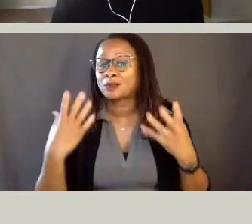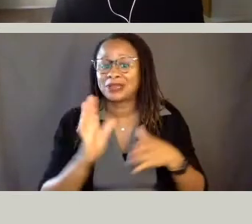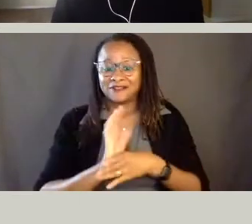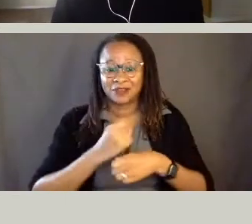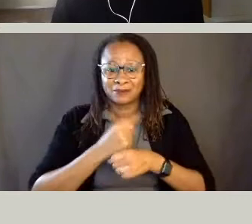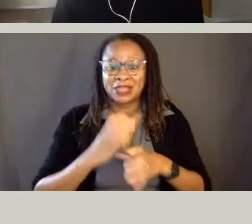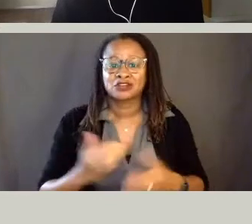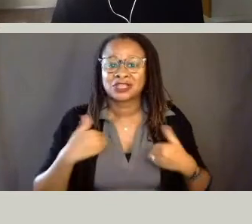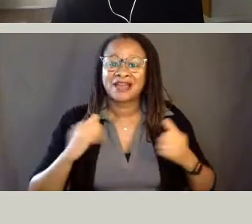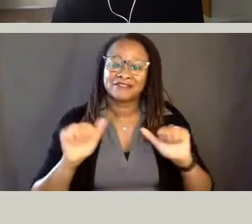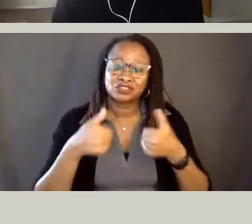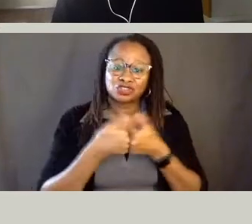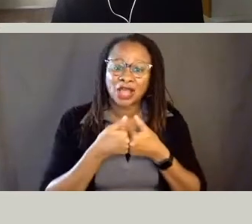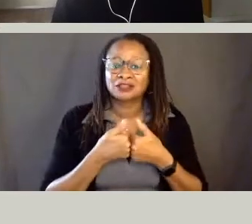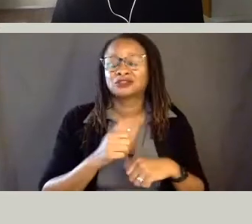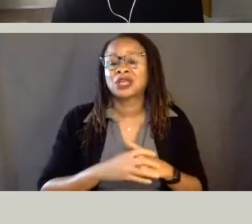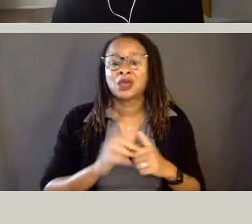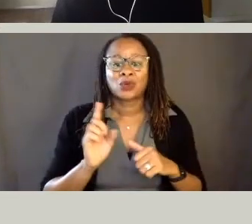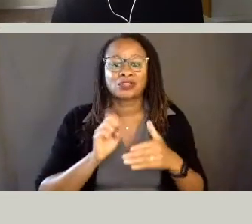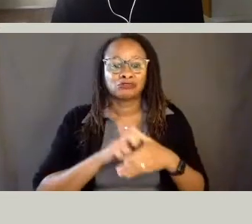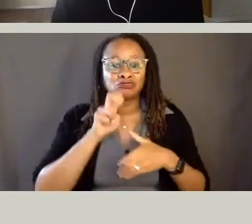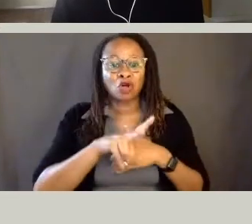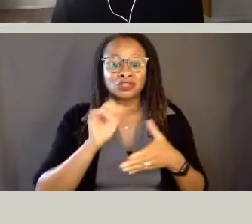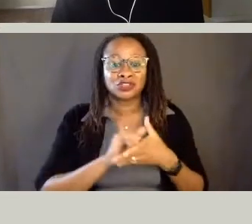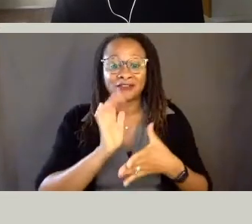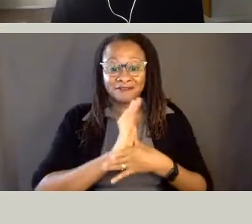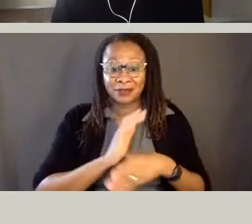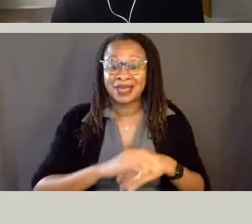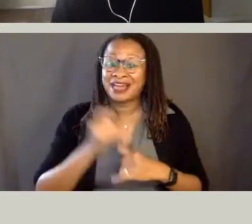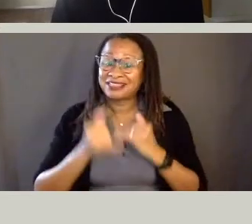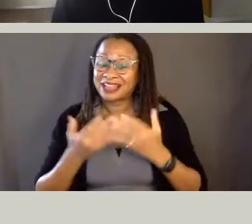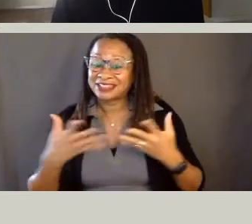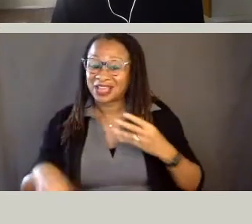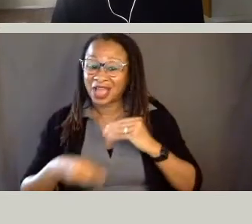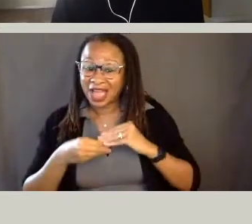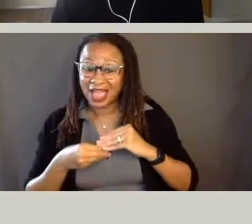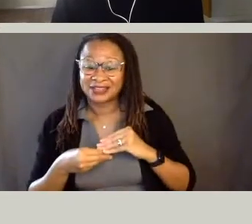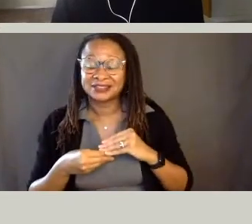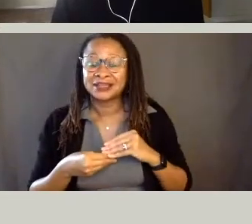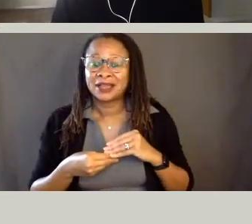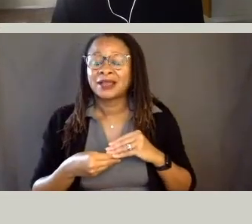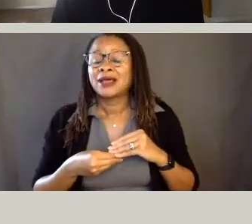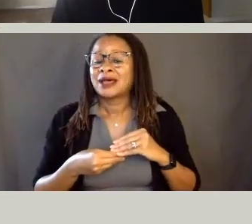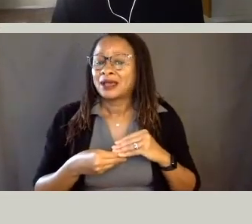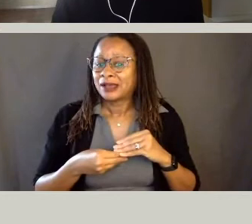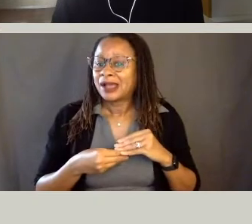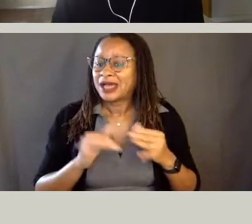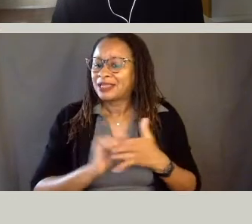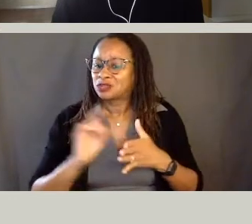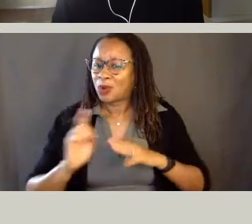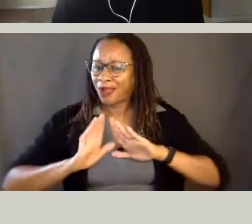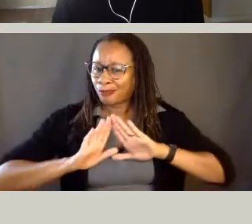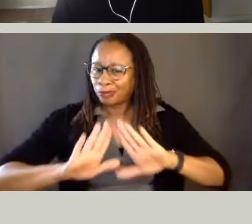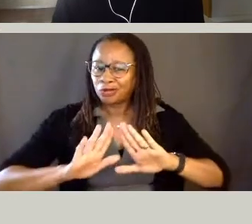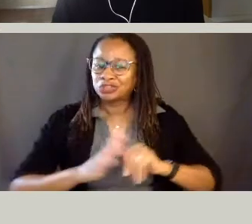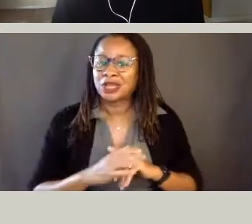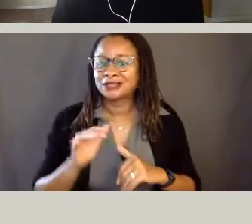right off the bat as launching that film. You know, and then, and then the last thing I'll just add that's super important to me and this is where I push, you know on sort of like